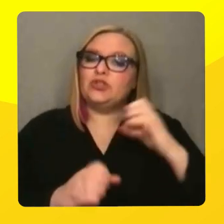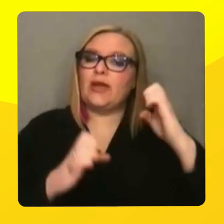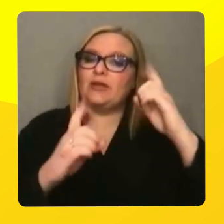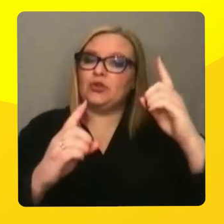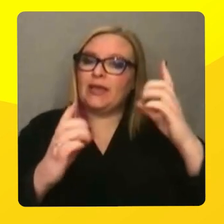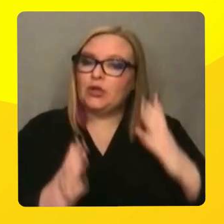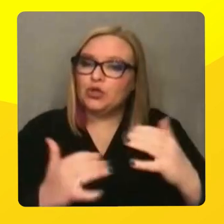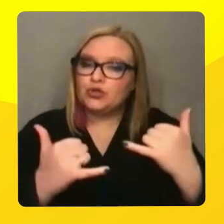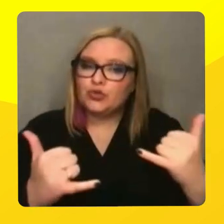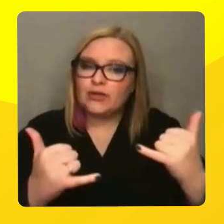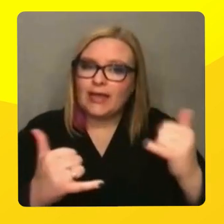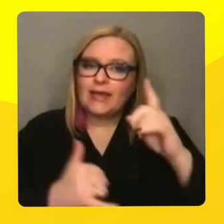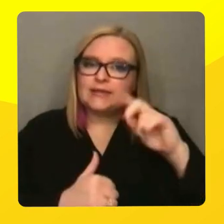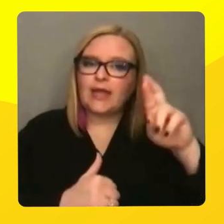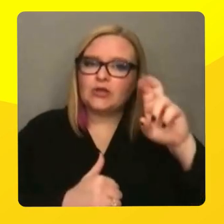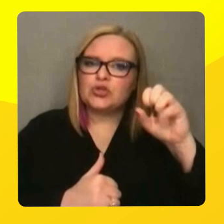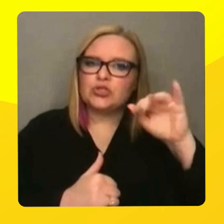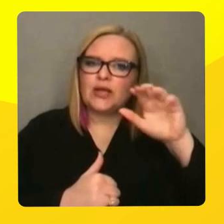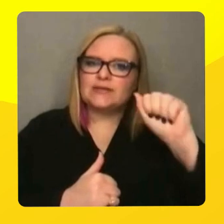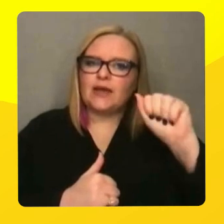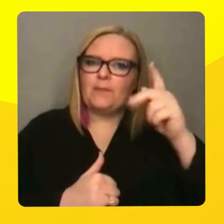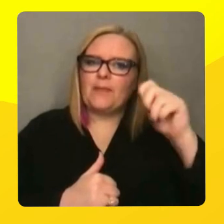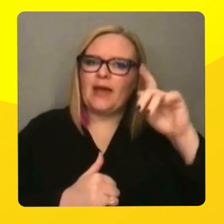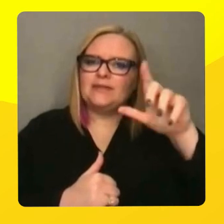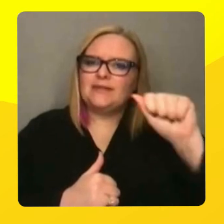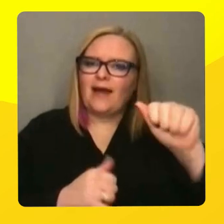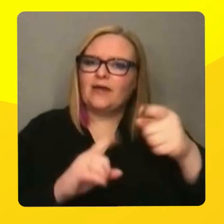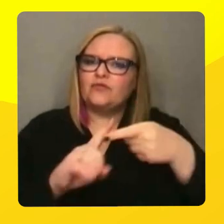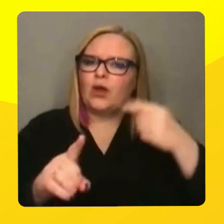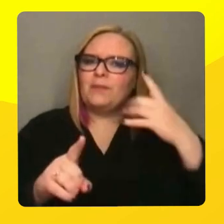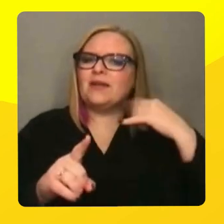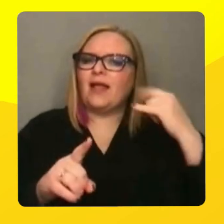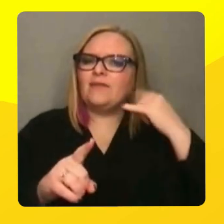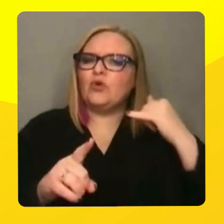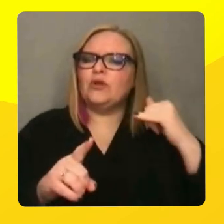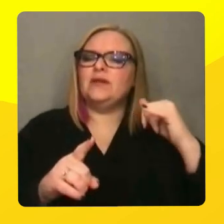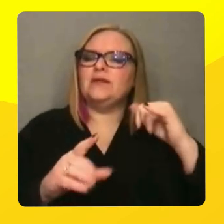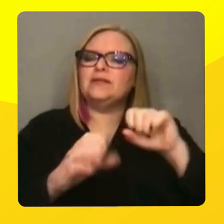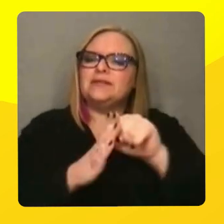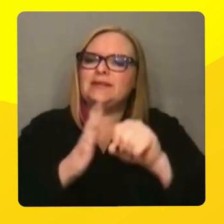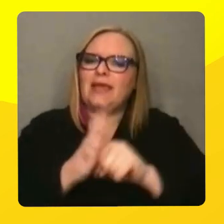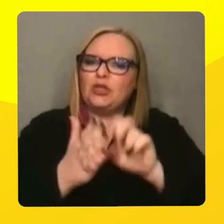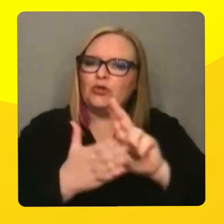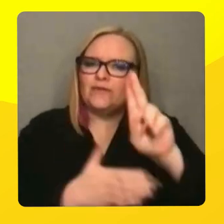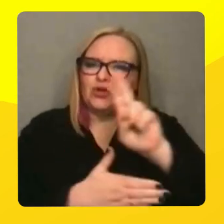Dr. Jessica Pandya from California State University, Dominguez Hills, and